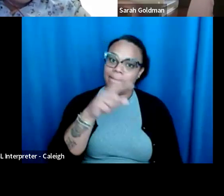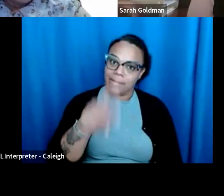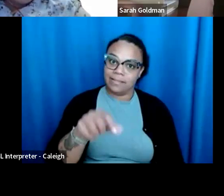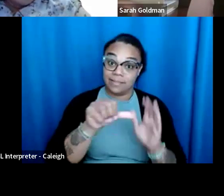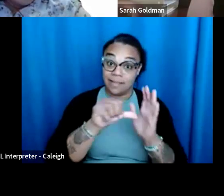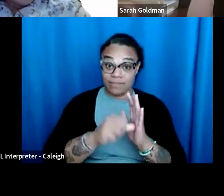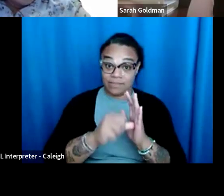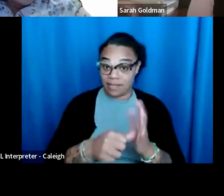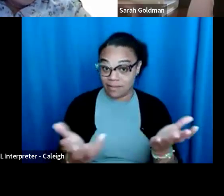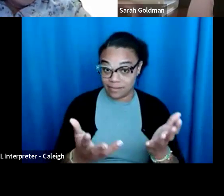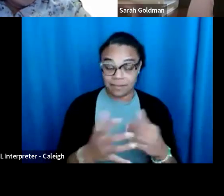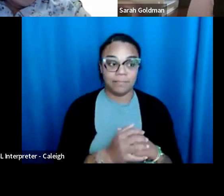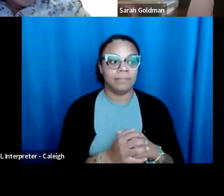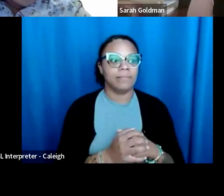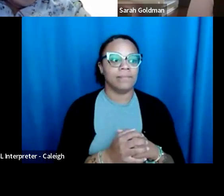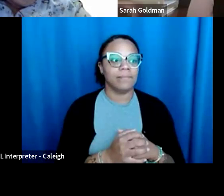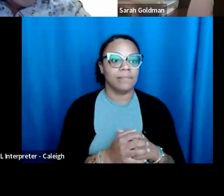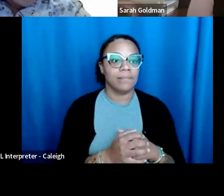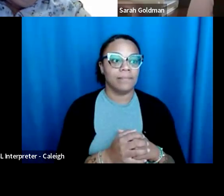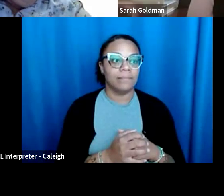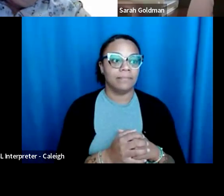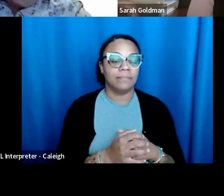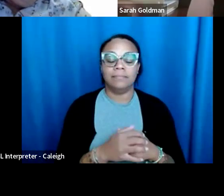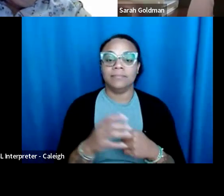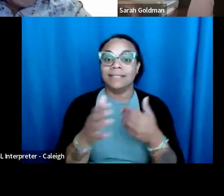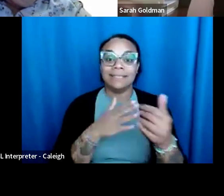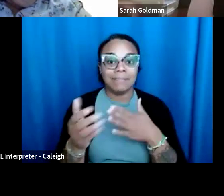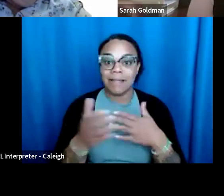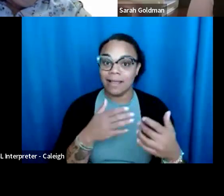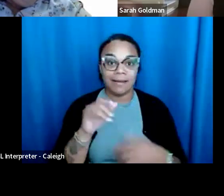whether or not you agree with everybody